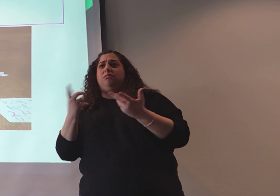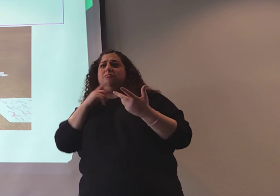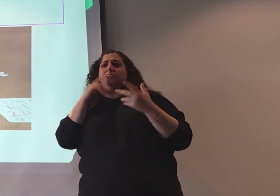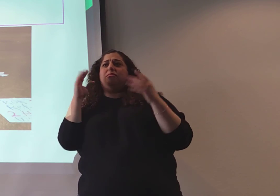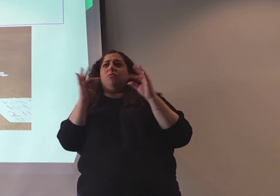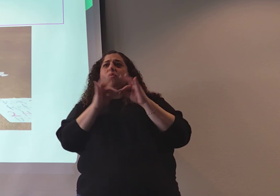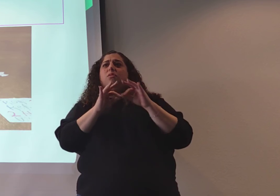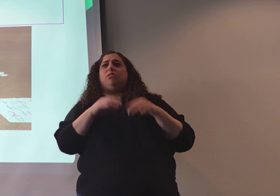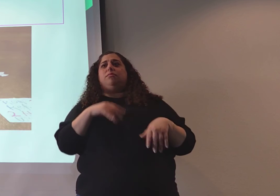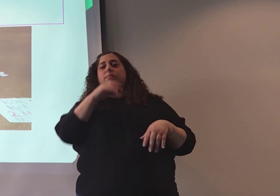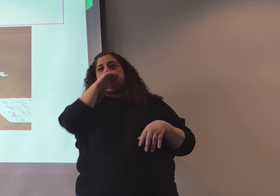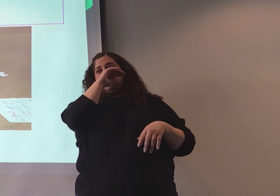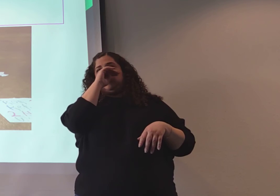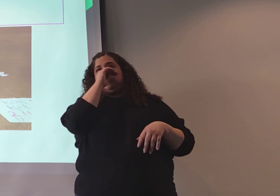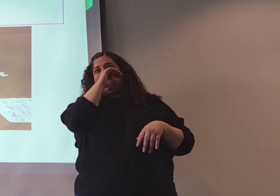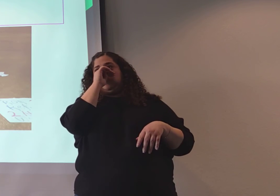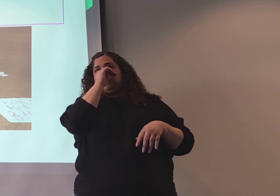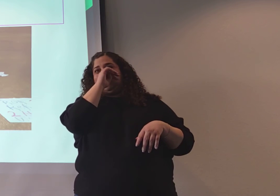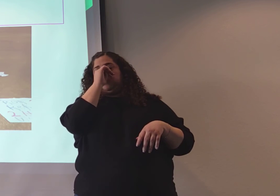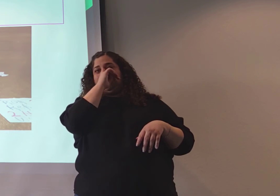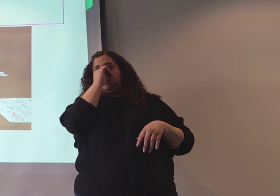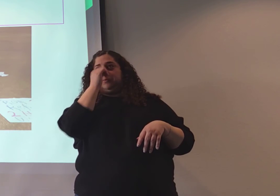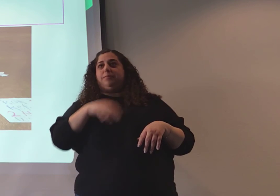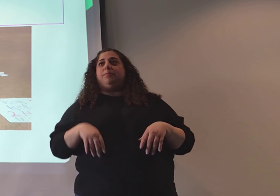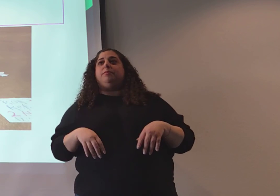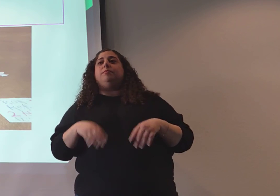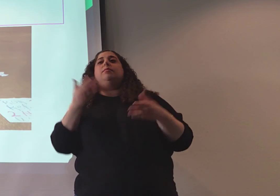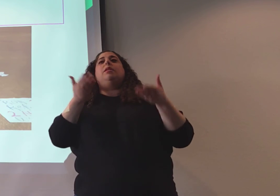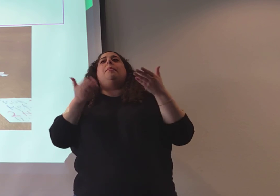you to do another six months.